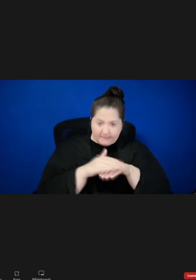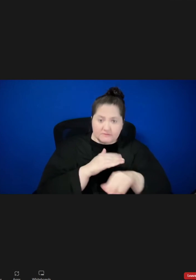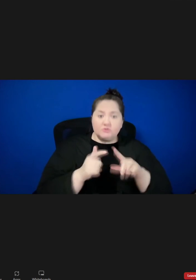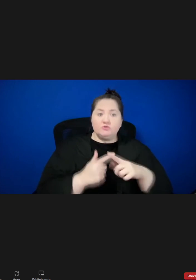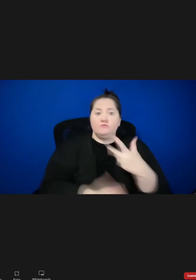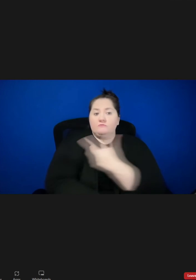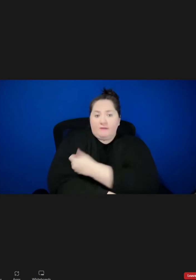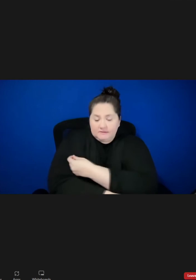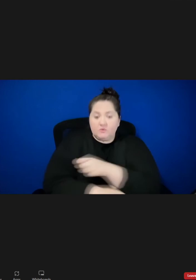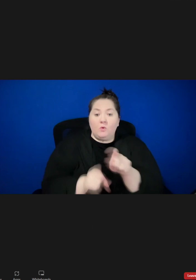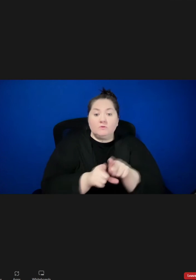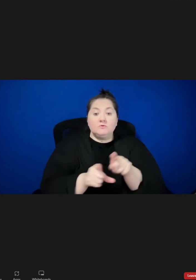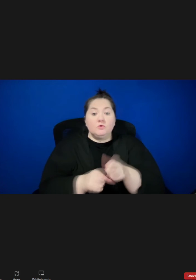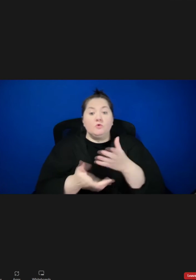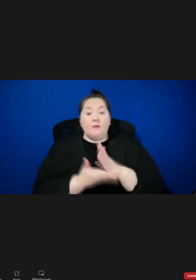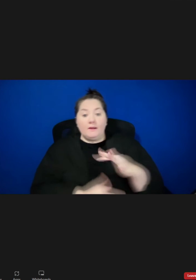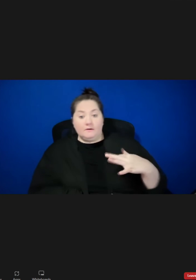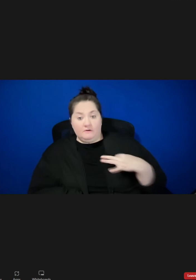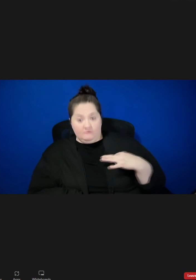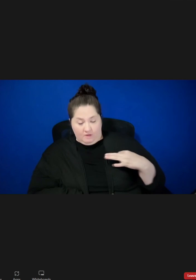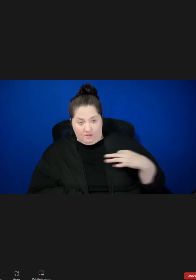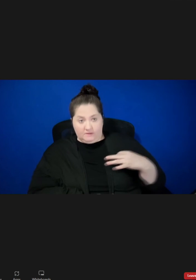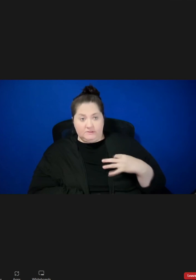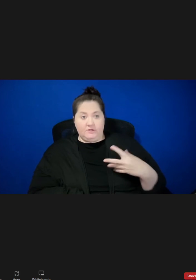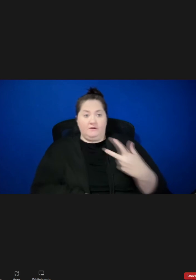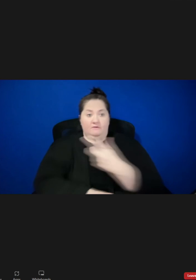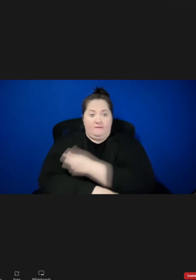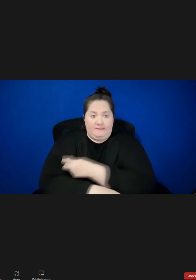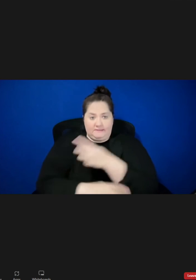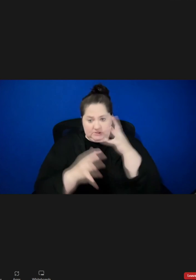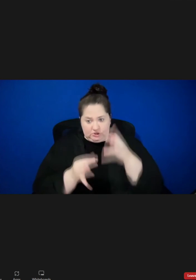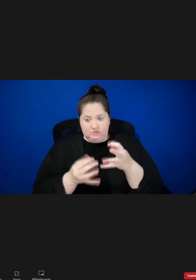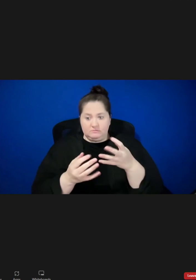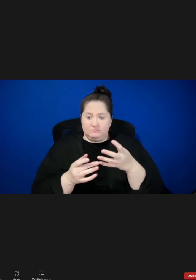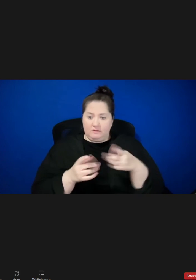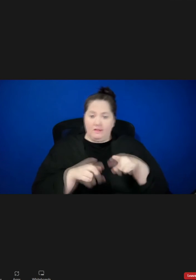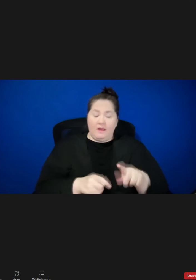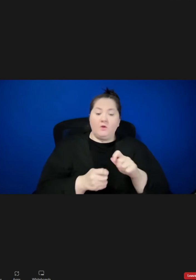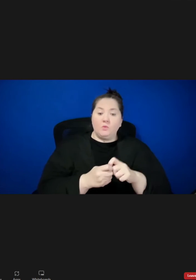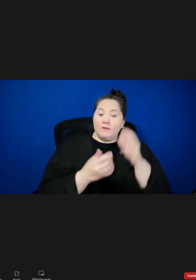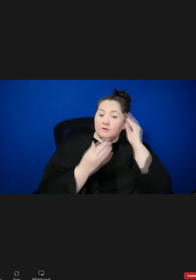the right to make voluntary vaccine decisions aligned with the informed consent ethic and does